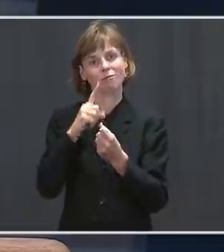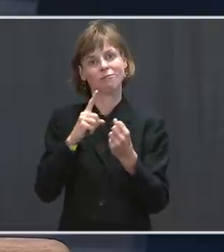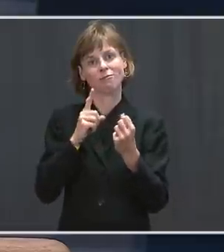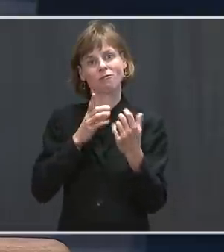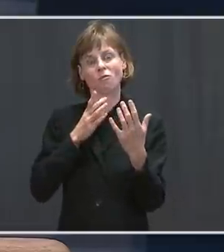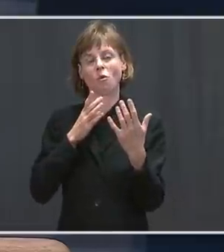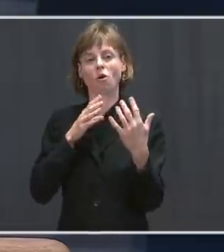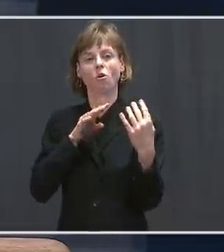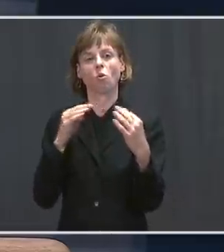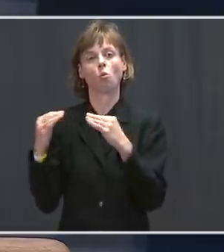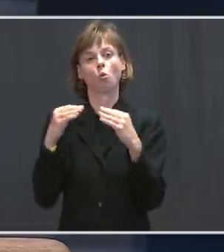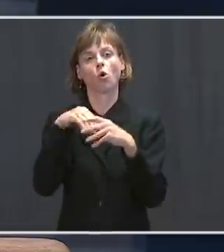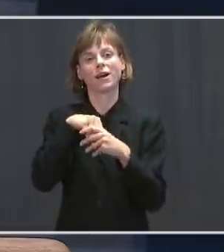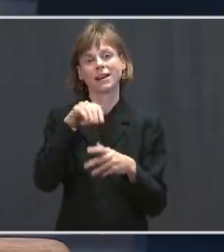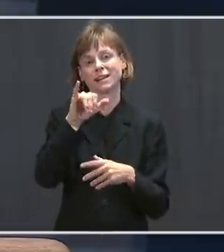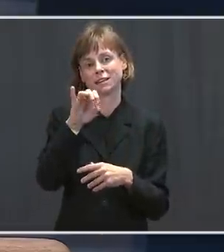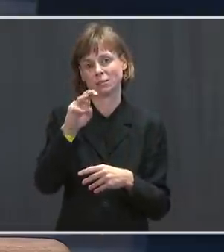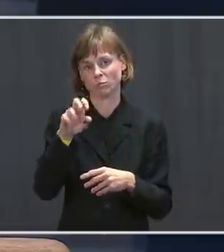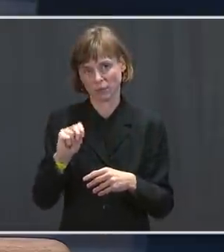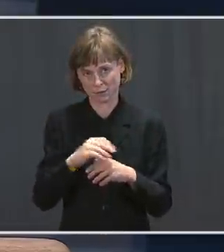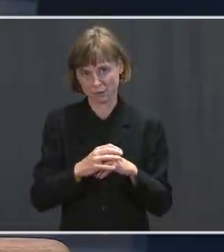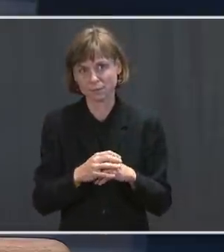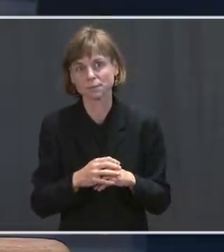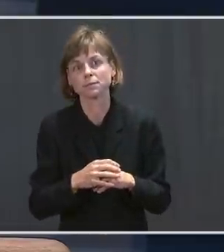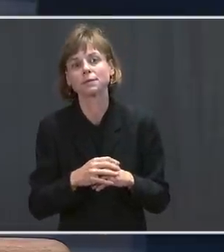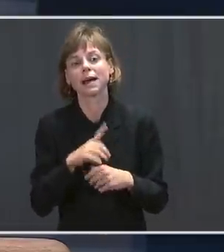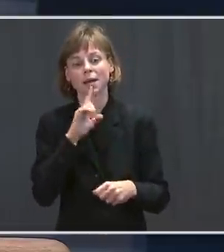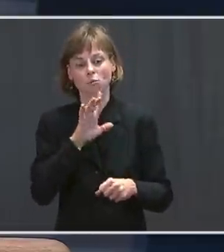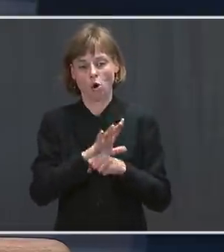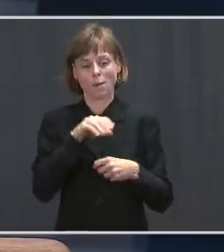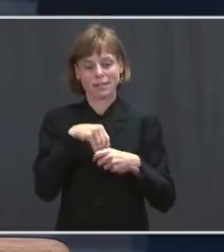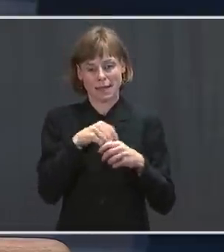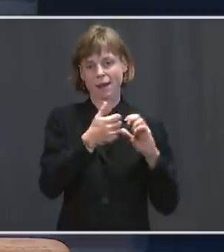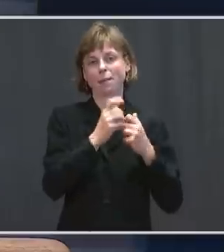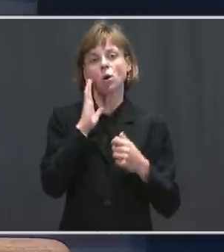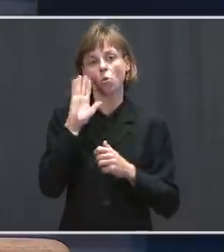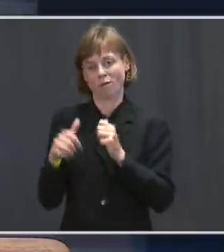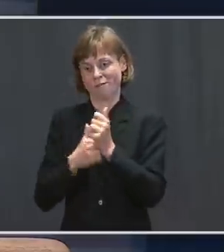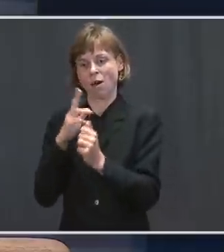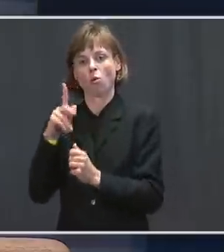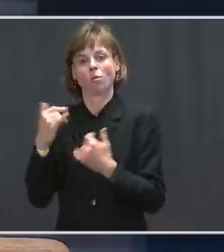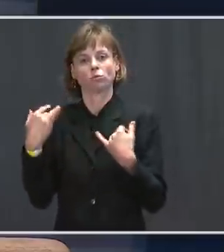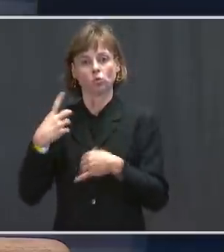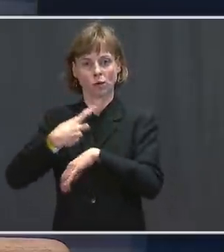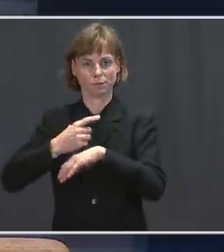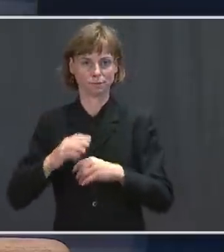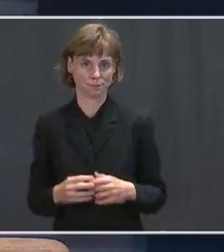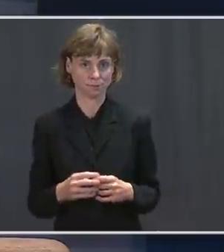That is a promise that he made in the campaign that he will be following through on, but he will go further than that. He will talk about the United States